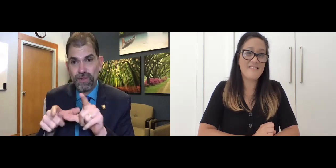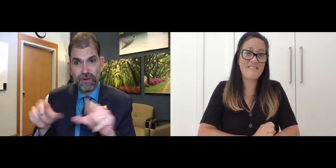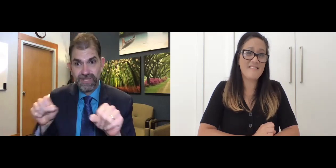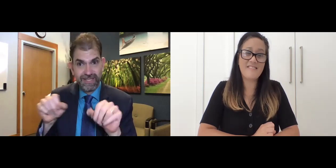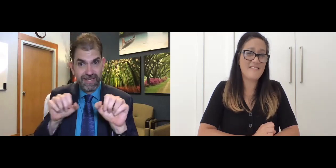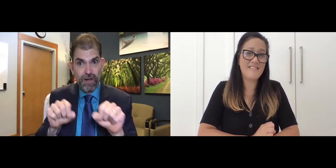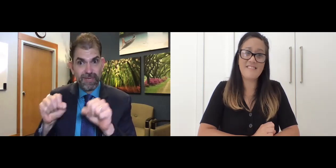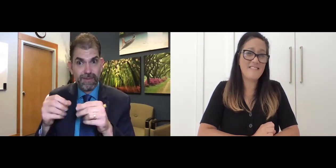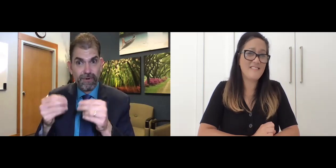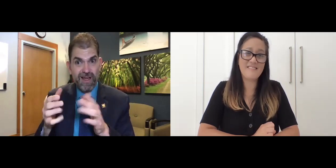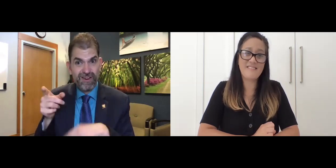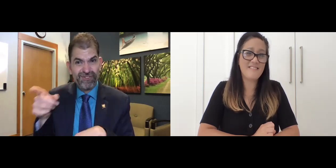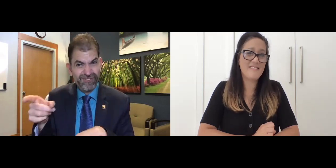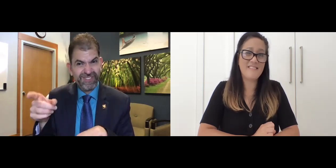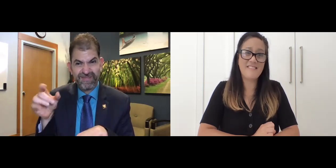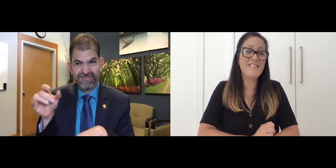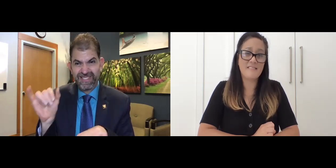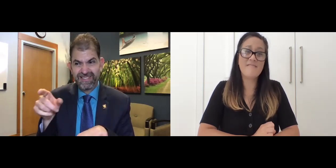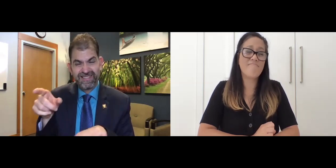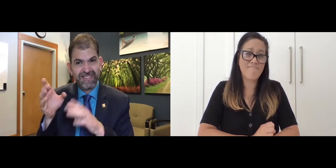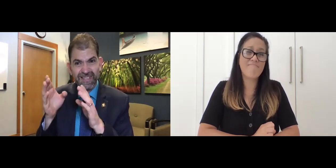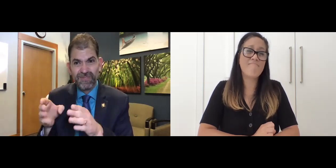with a deaf person who doesn't have cultural linguistic